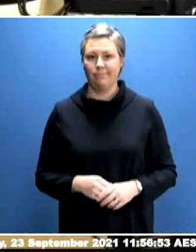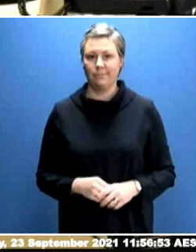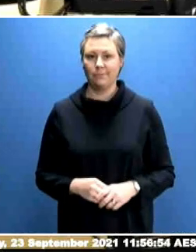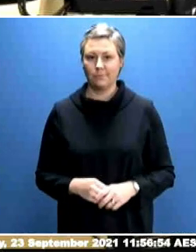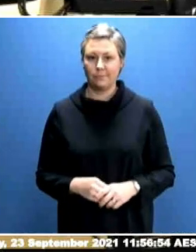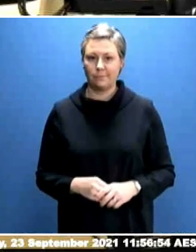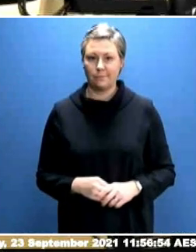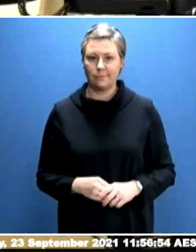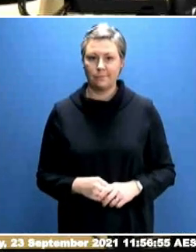Thank you, Chair.